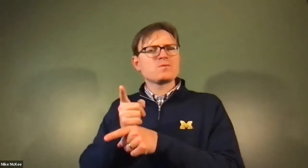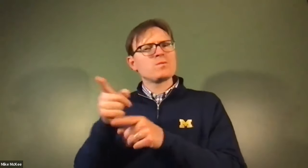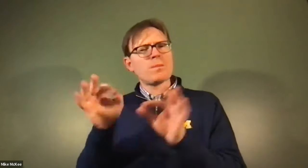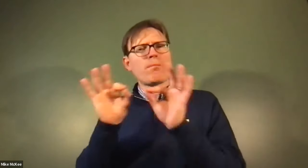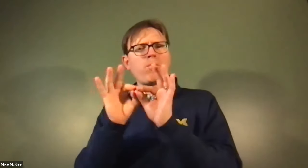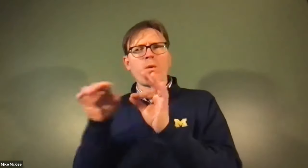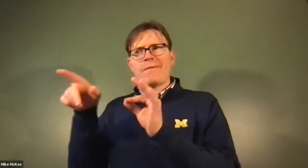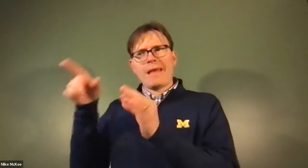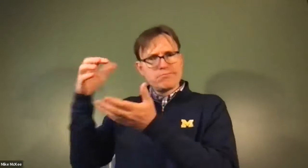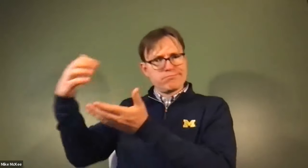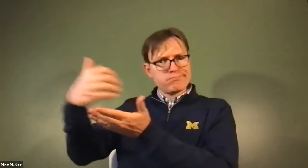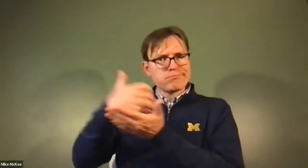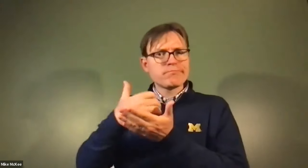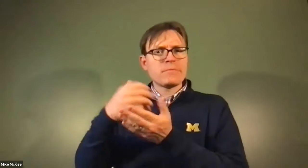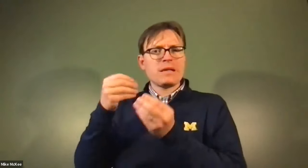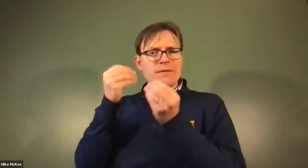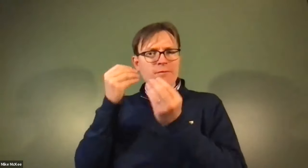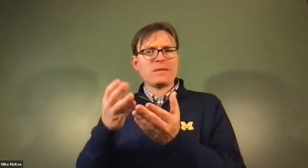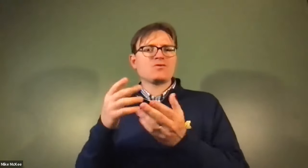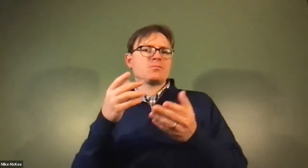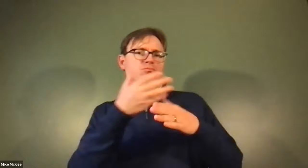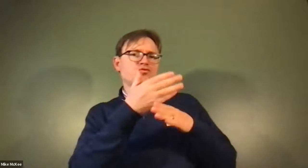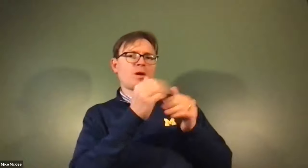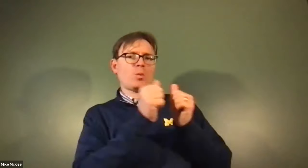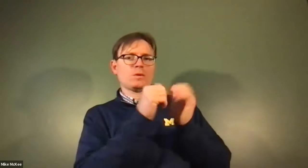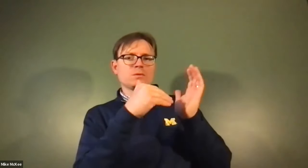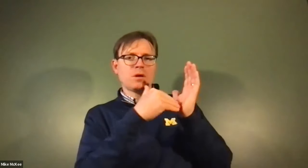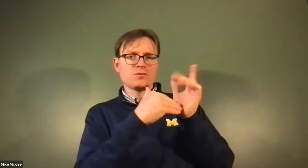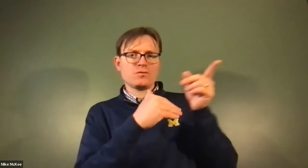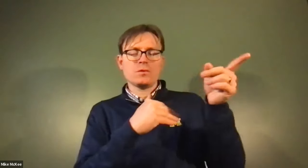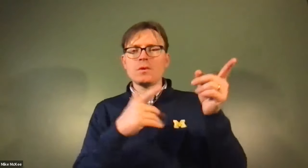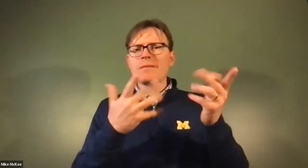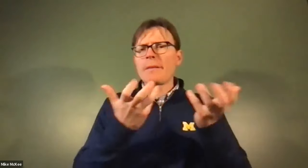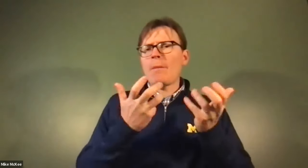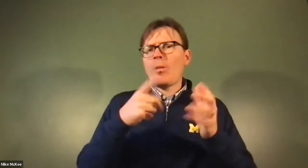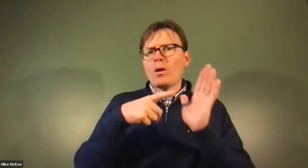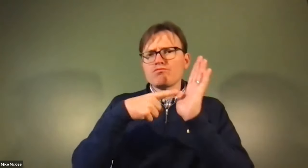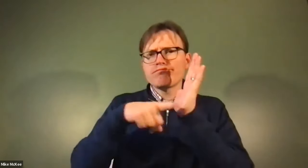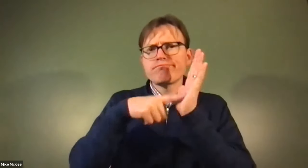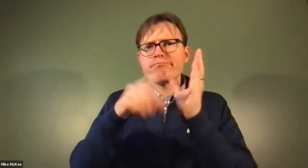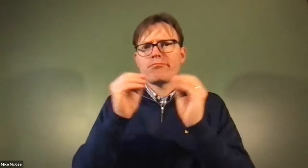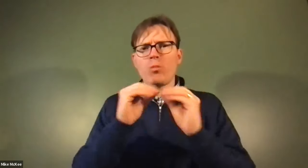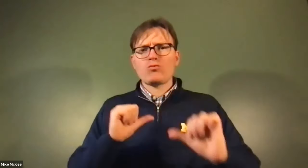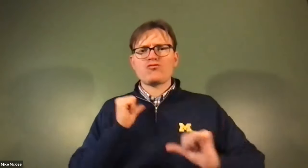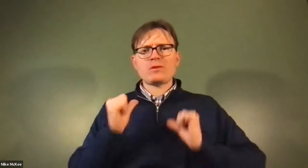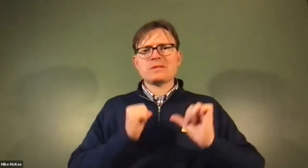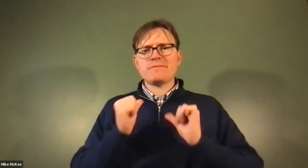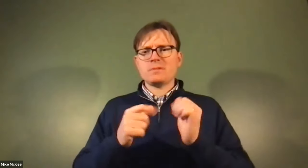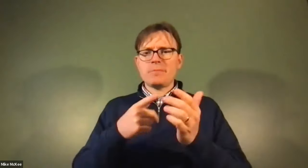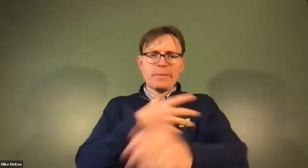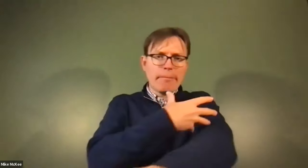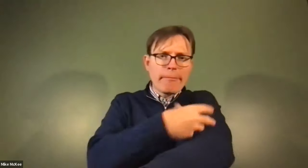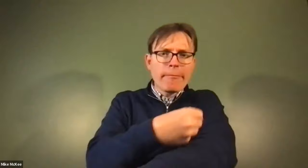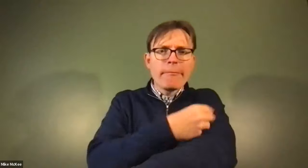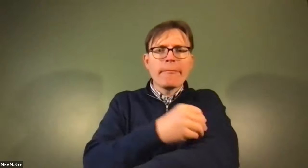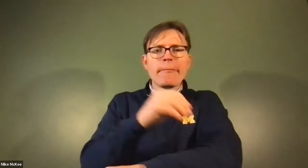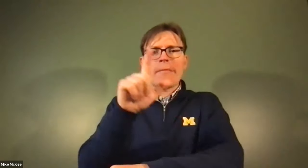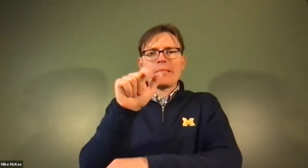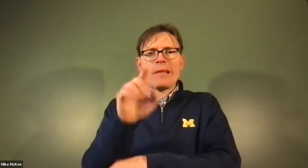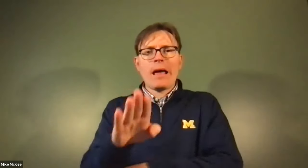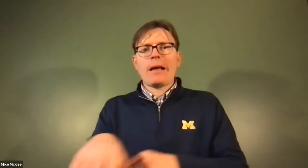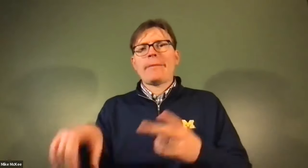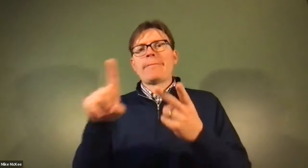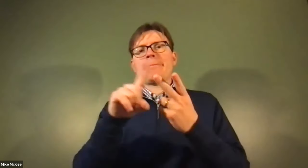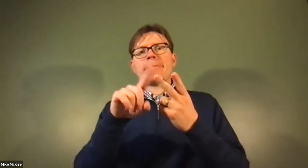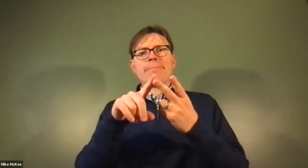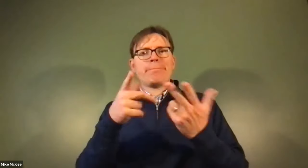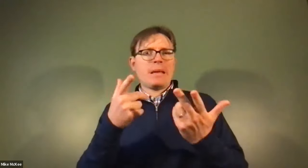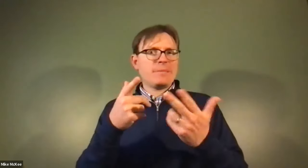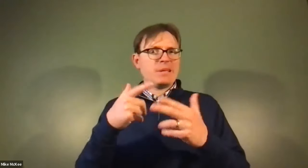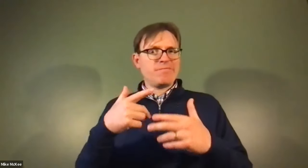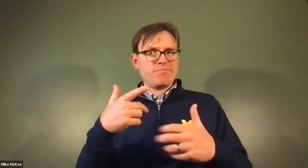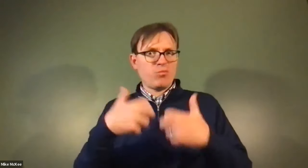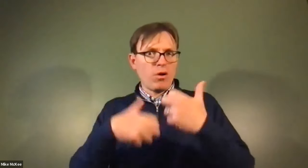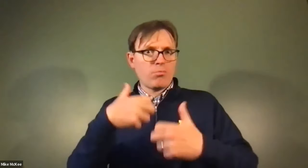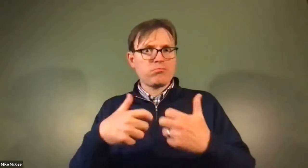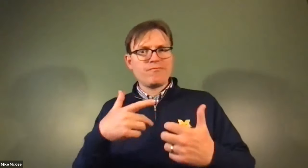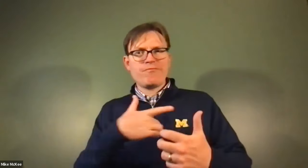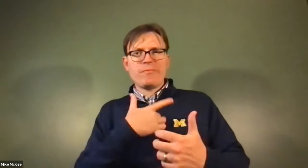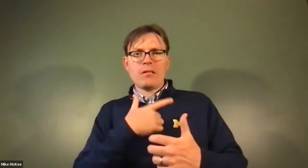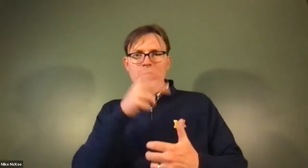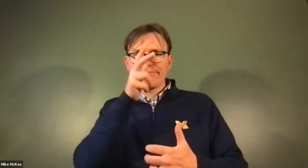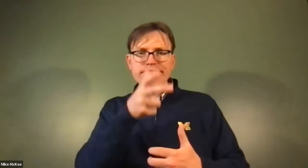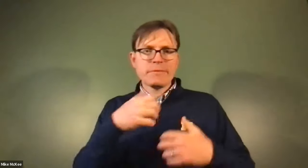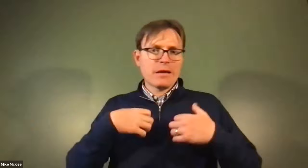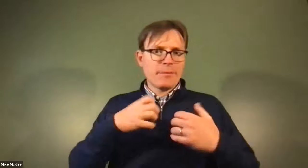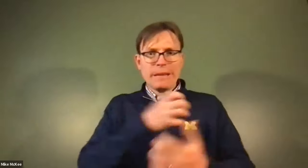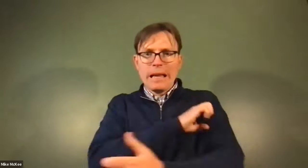James Cech: So parents siblings it's important to get with your family to collect your family history, so you can bring that up with your doctor and maybe your doctor will do some testing draw some blood.